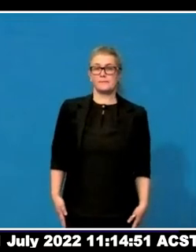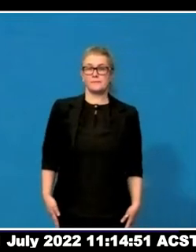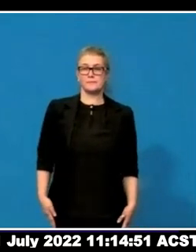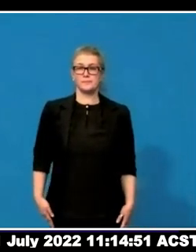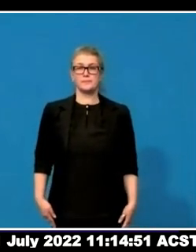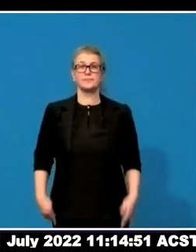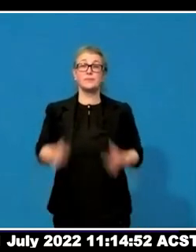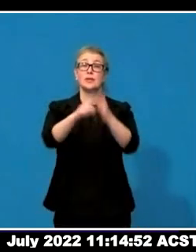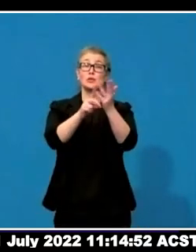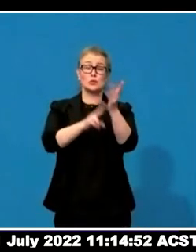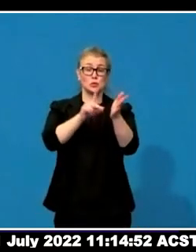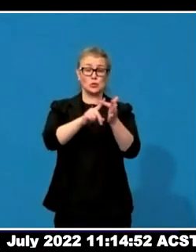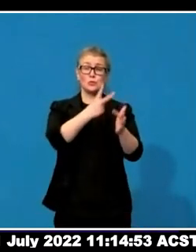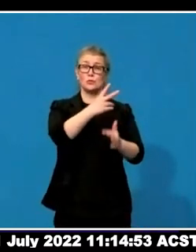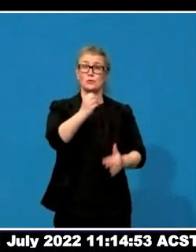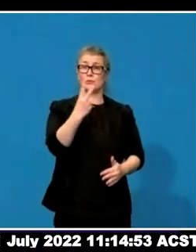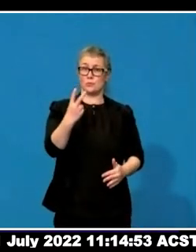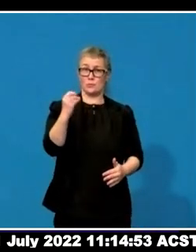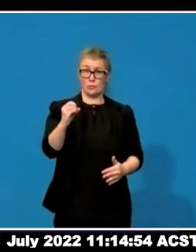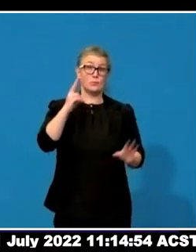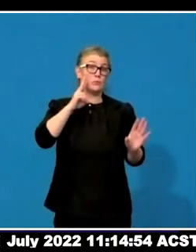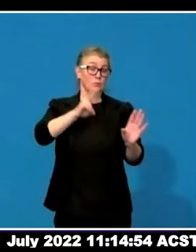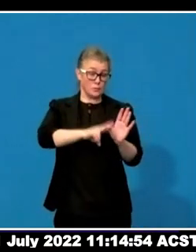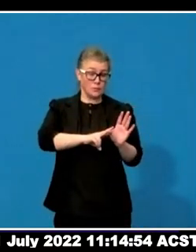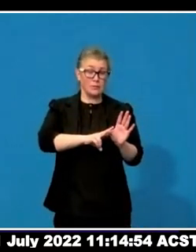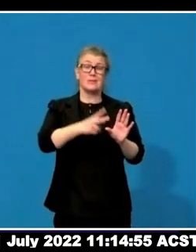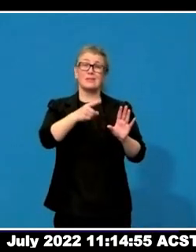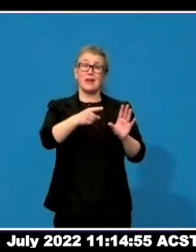was commissioned by the NDIA to undertake an intensive consultation with the Fitzroy